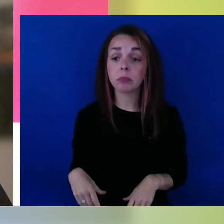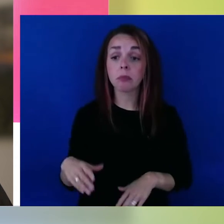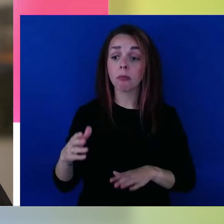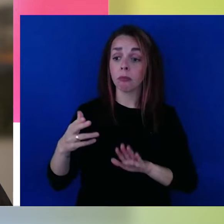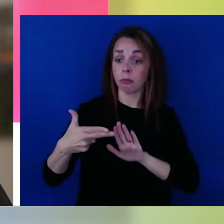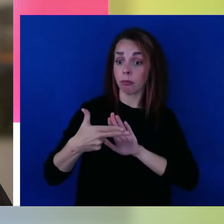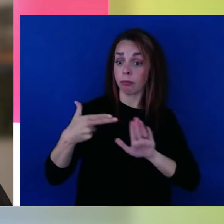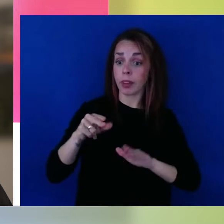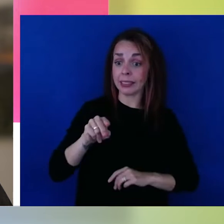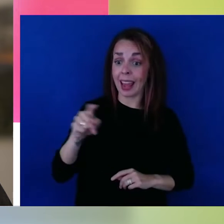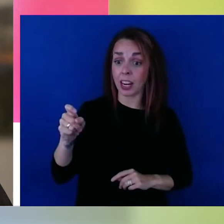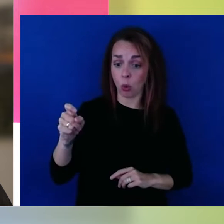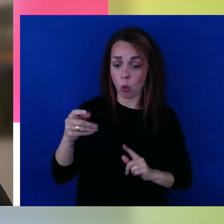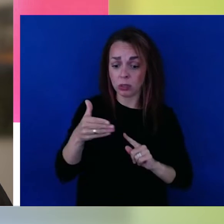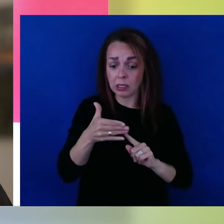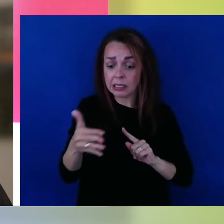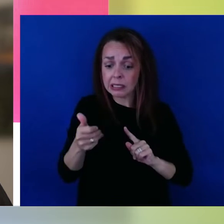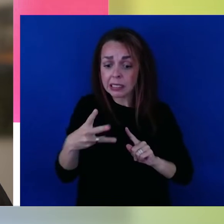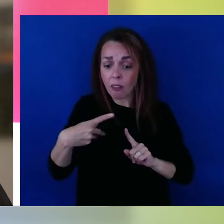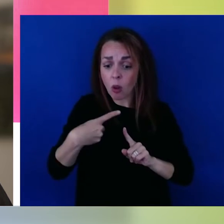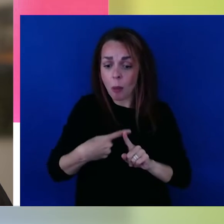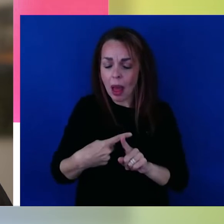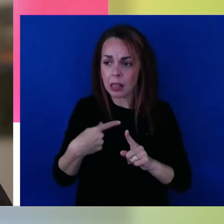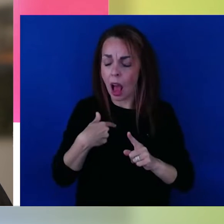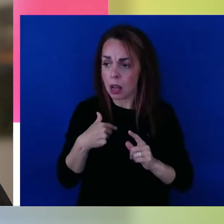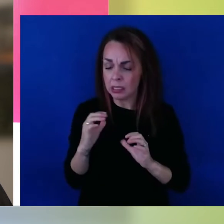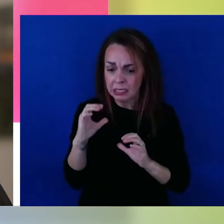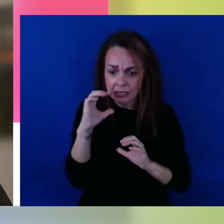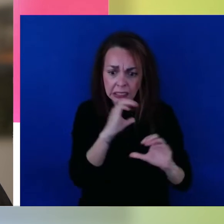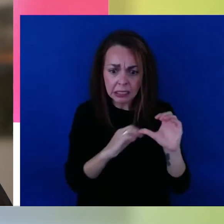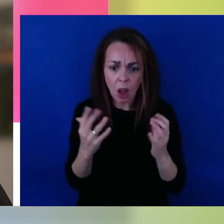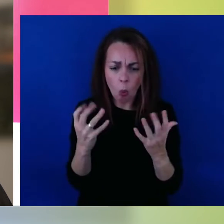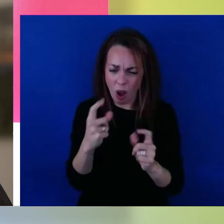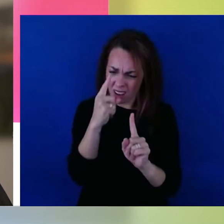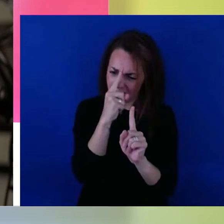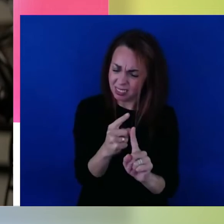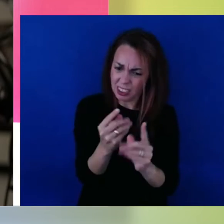I was searching desperately to find some type of solution.